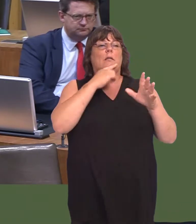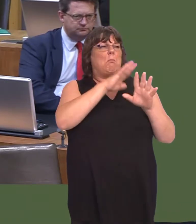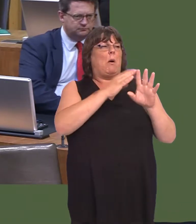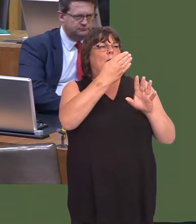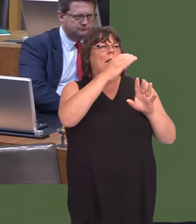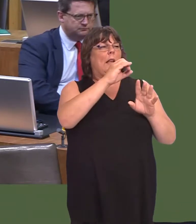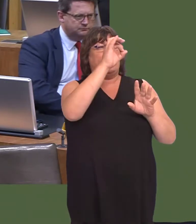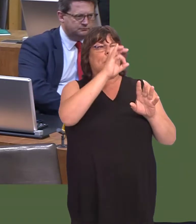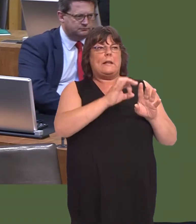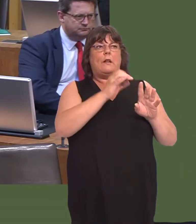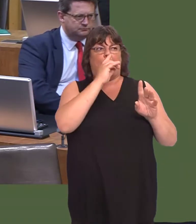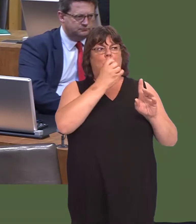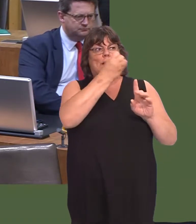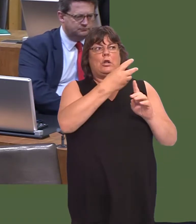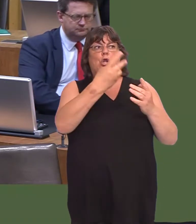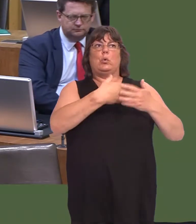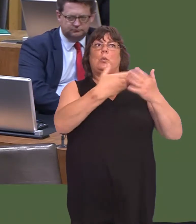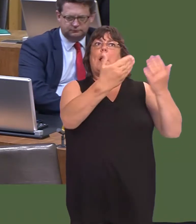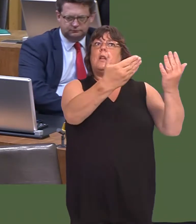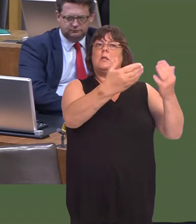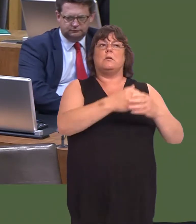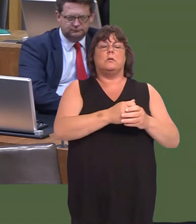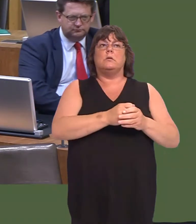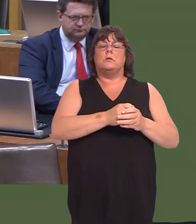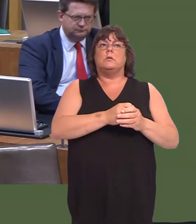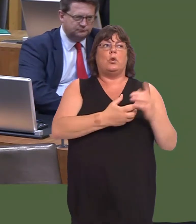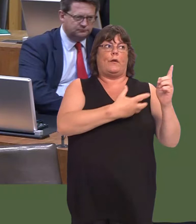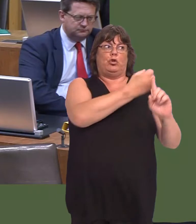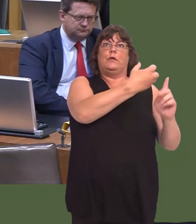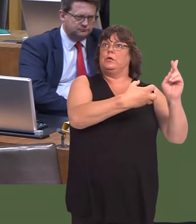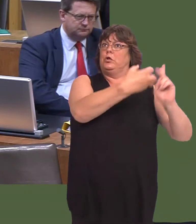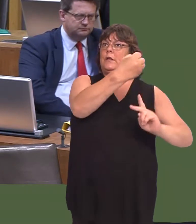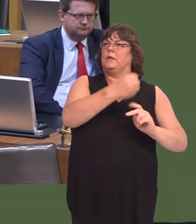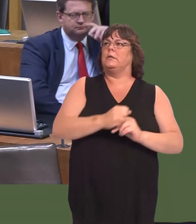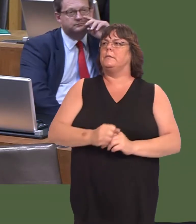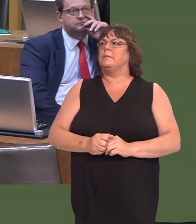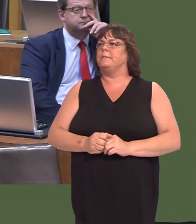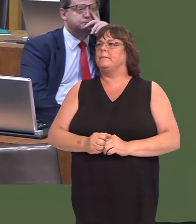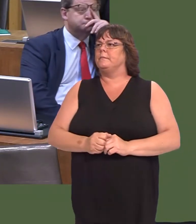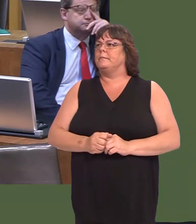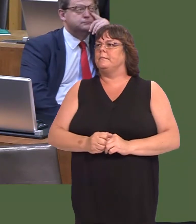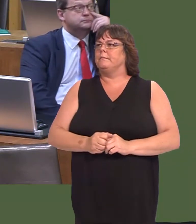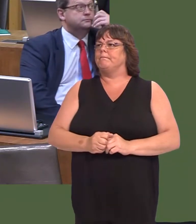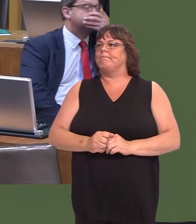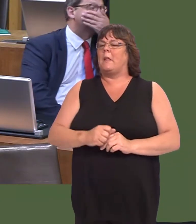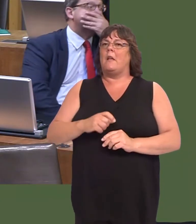been about 90 per cent on six occasions in the past 12 months. Carwyn Jones: With regard to his constituentís case, itís very difficult for me to comment